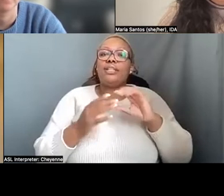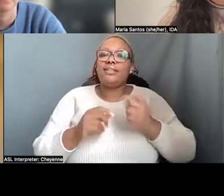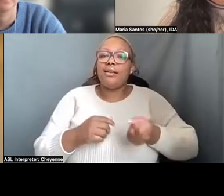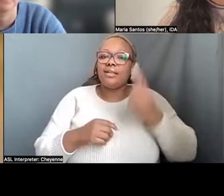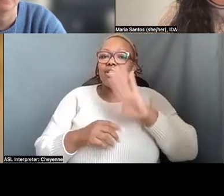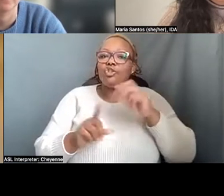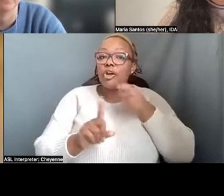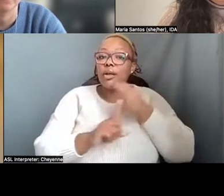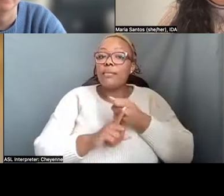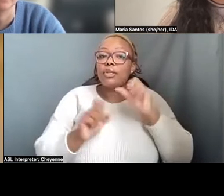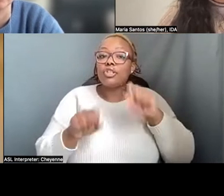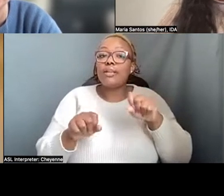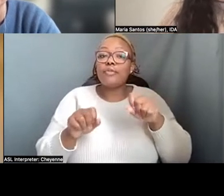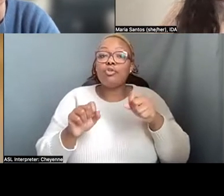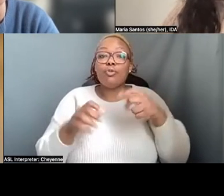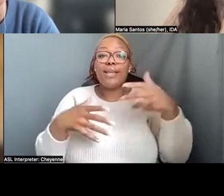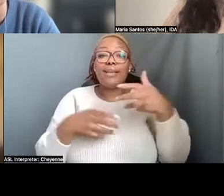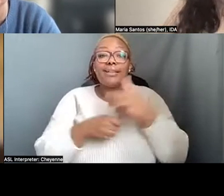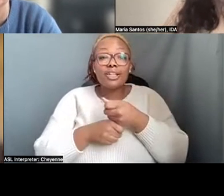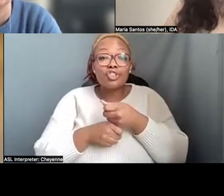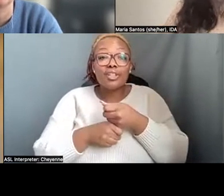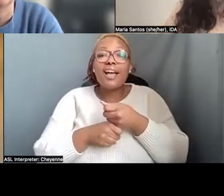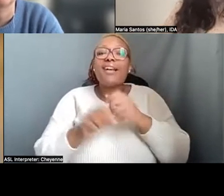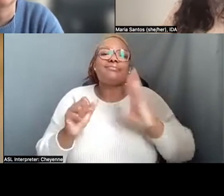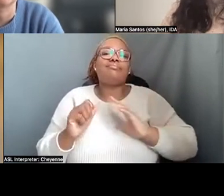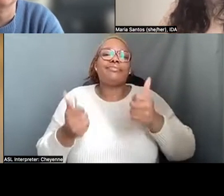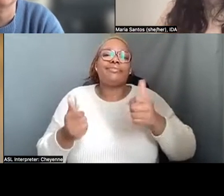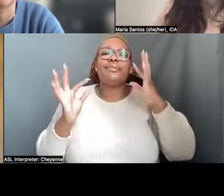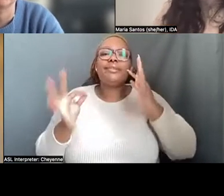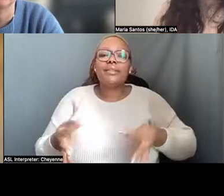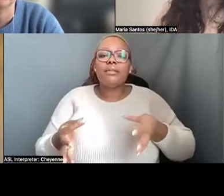If you could contextualize it, absolutely.